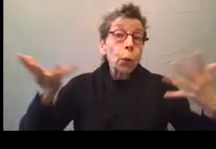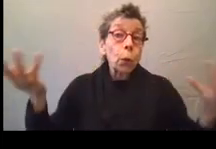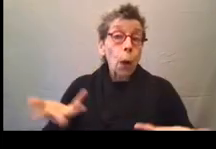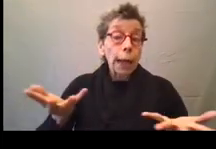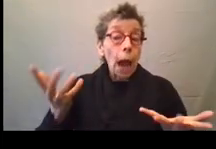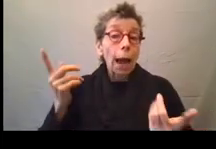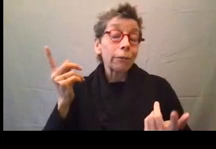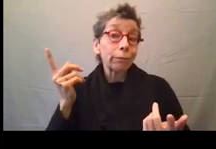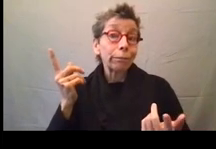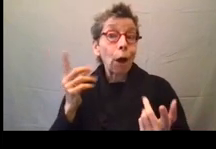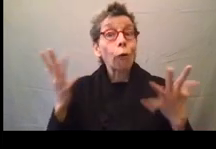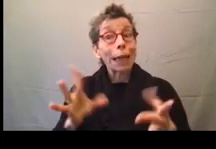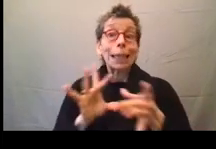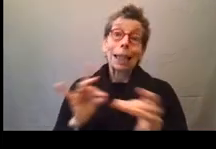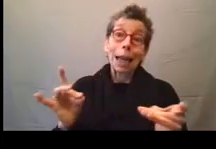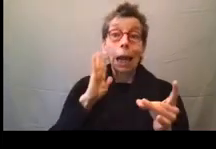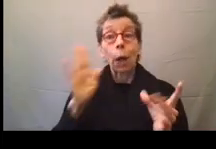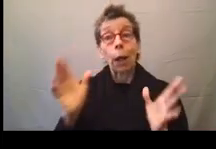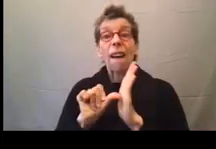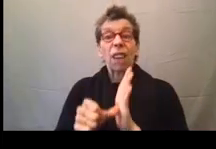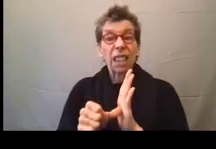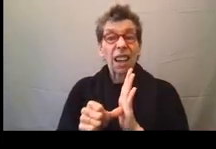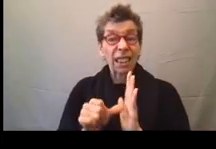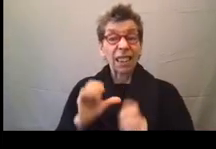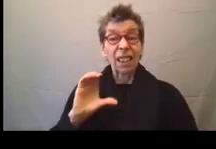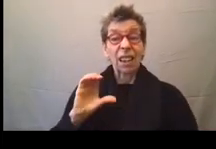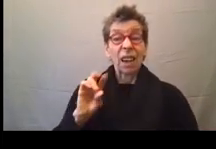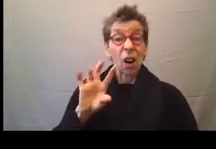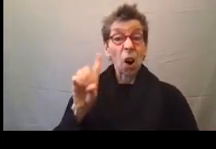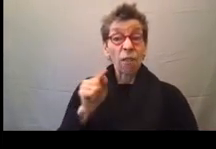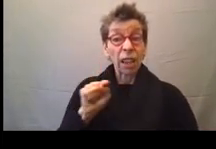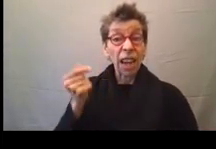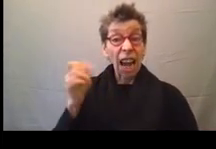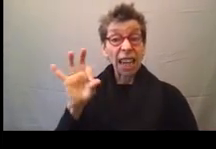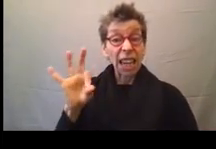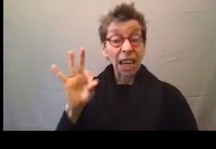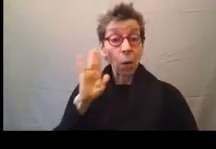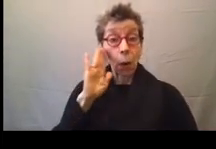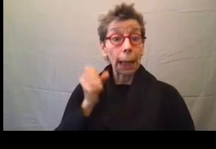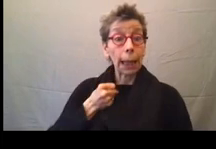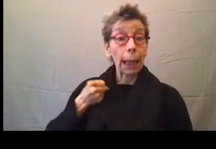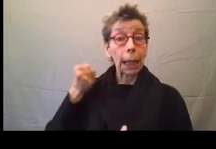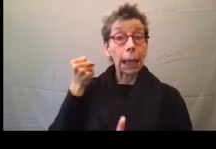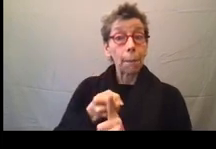but I will say it again. How will COVID impact the size and profile of the disability workforce